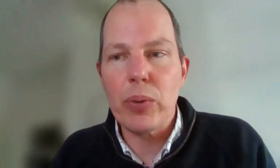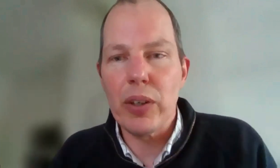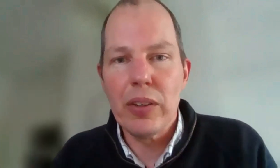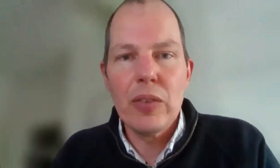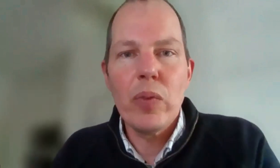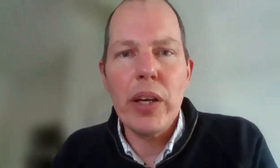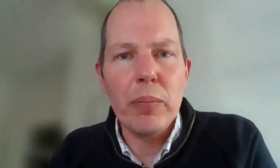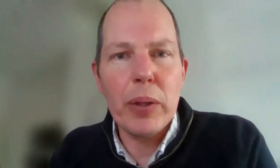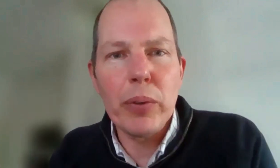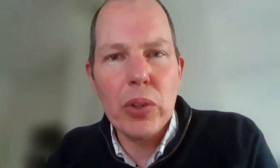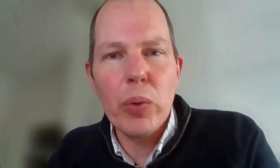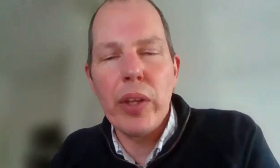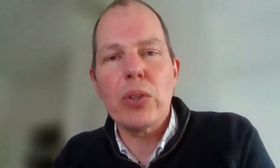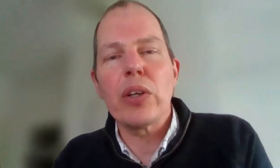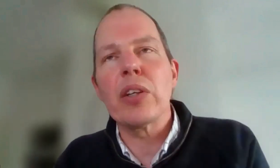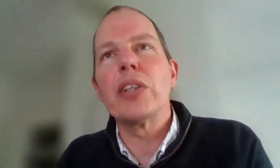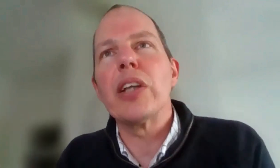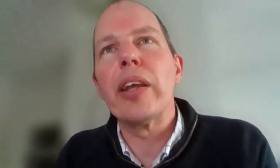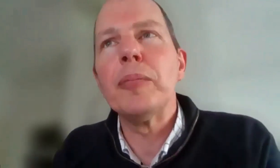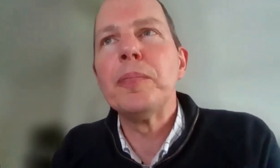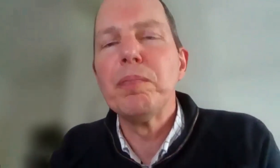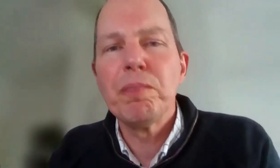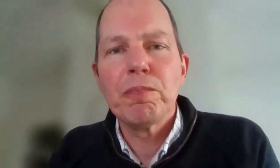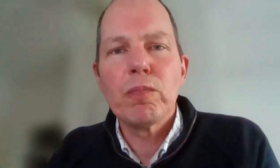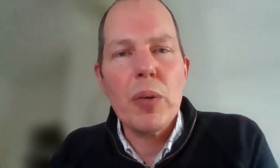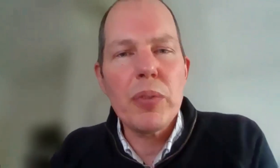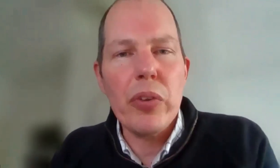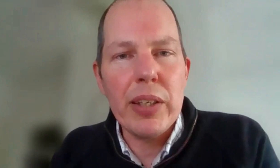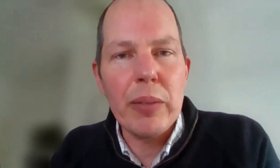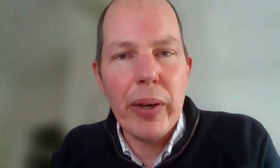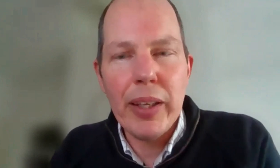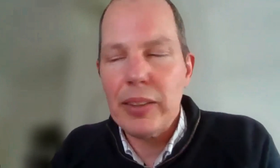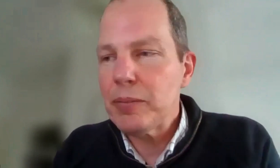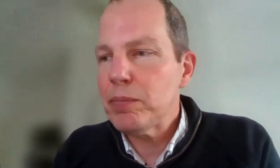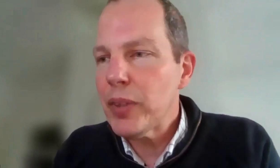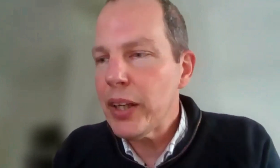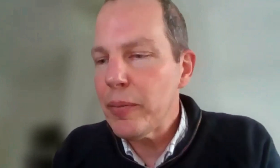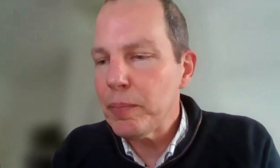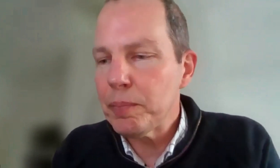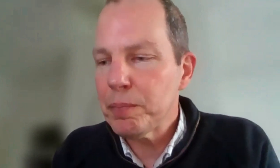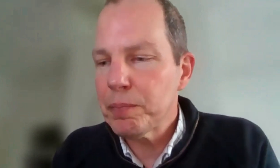that's what hearing people do when they're talking to each other. I'm still thinking about that -